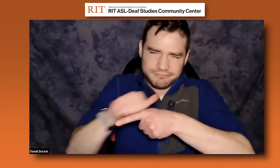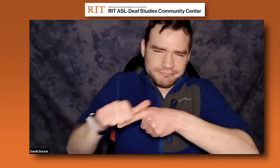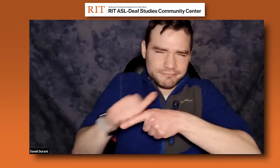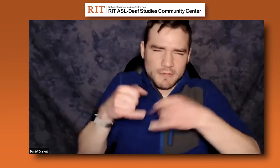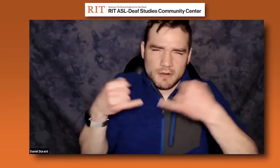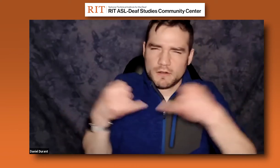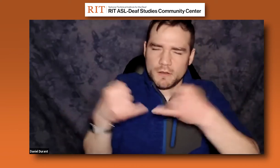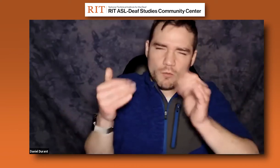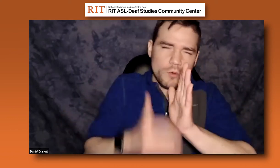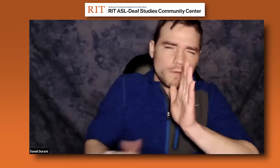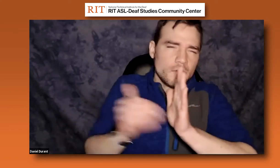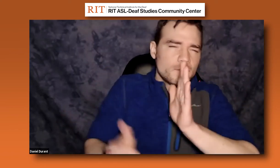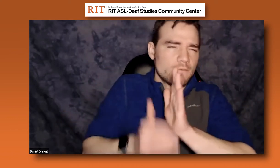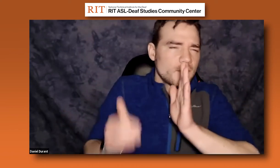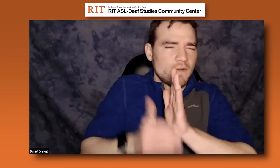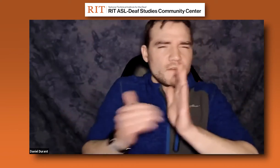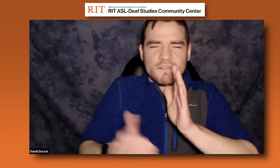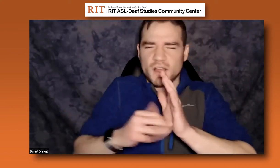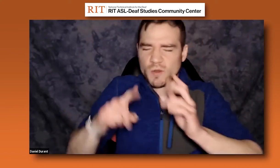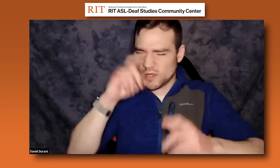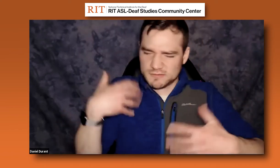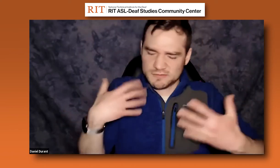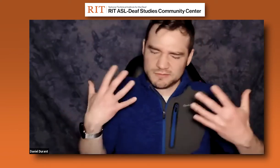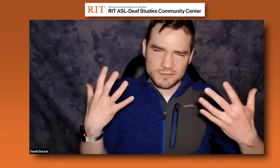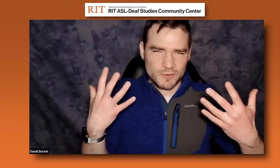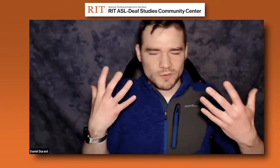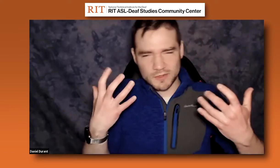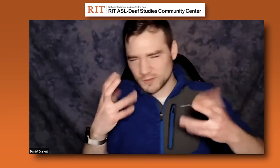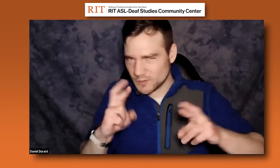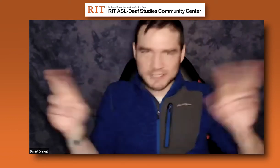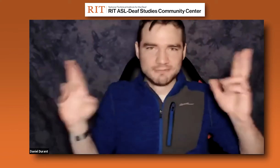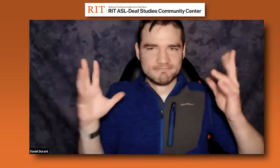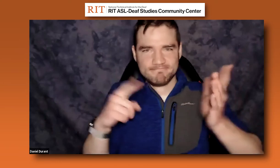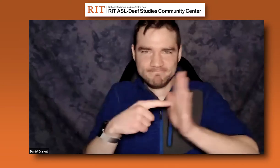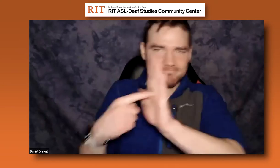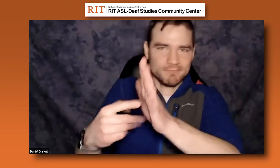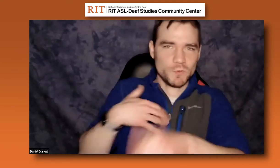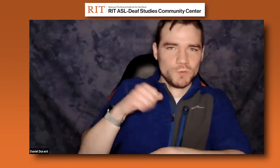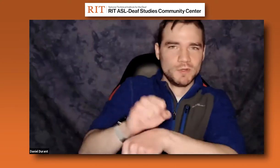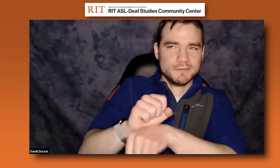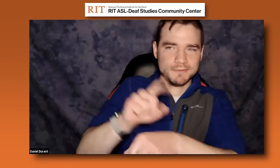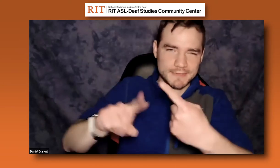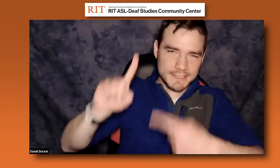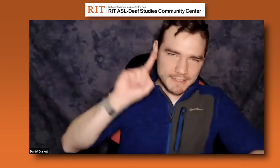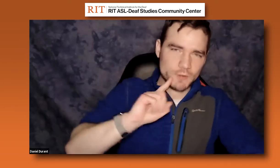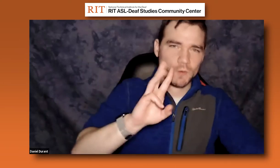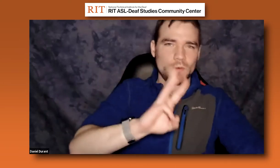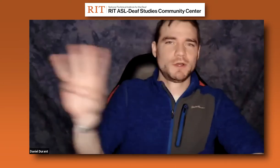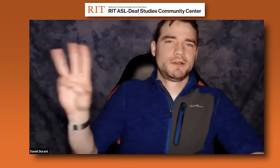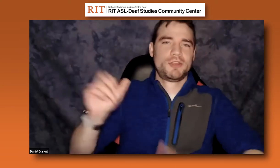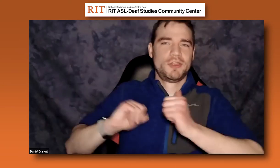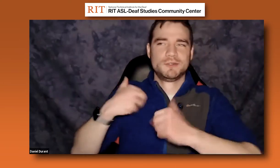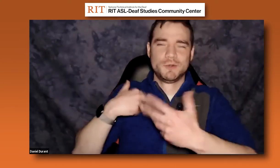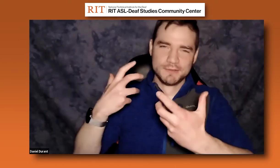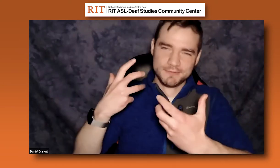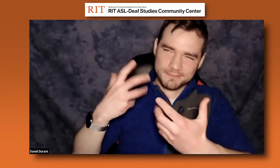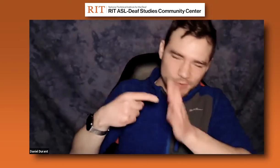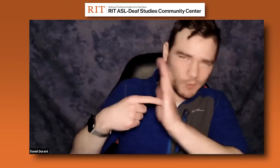I was so nervous, I practiced my lines over and over again. I wanted to be ready for that Deaf West audition.